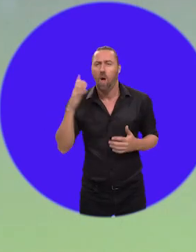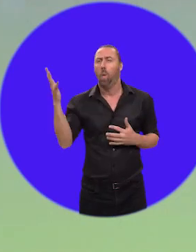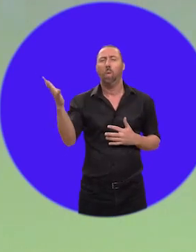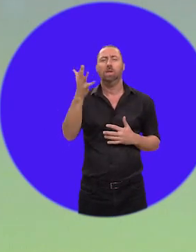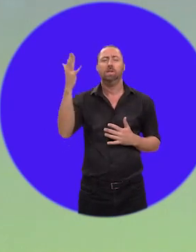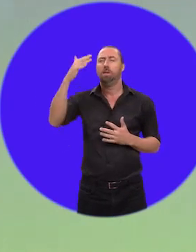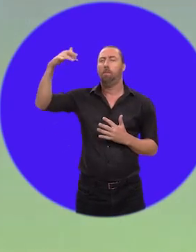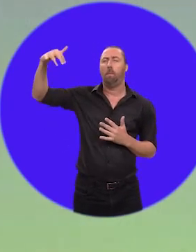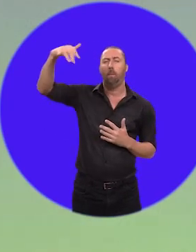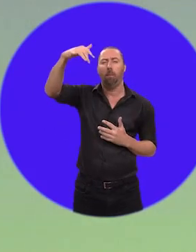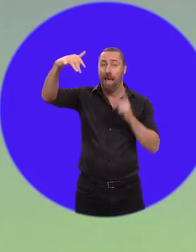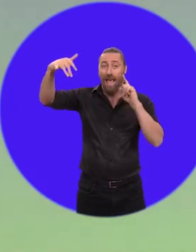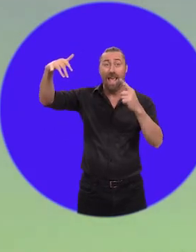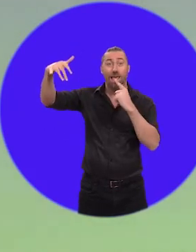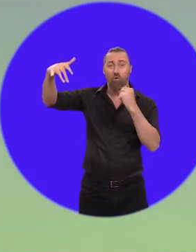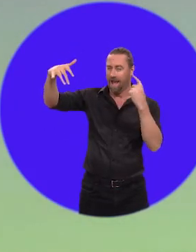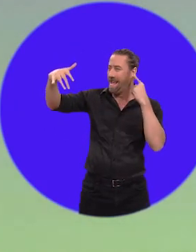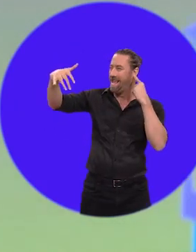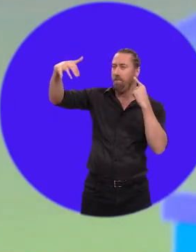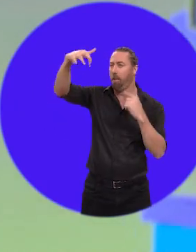The wind chimes clinked in the breeze.